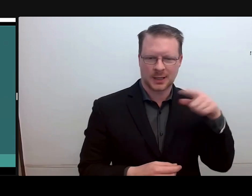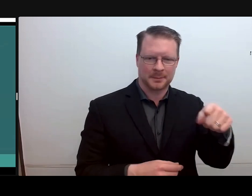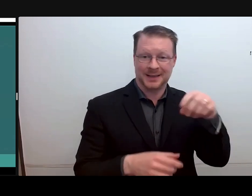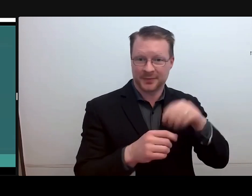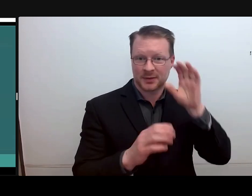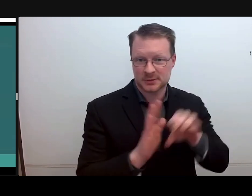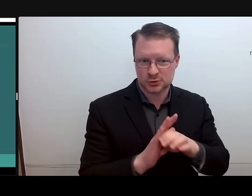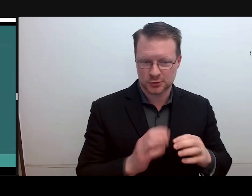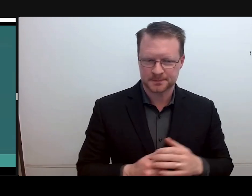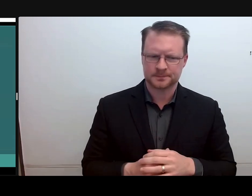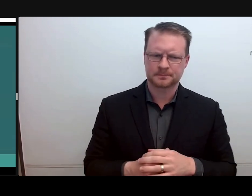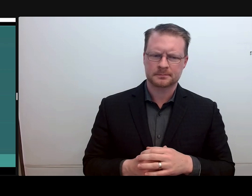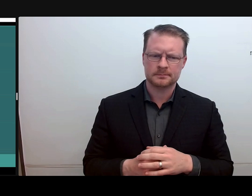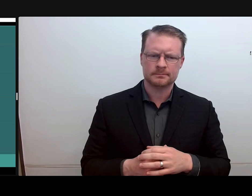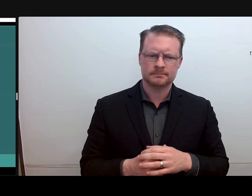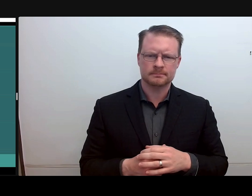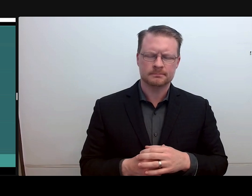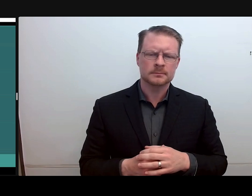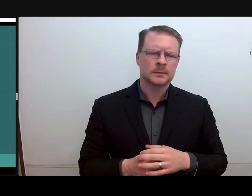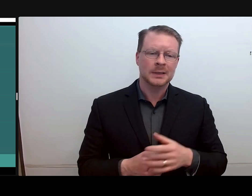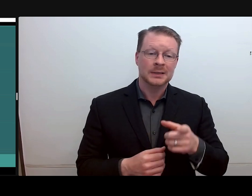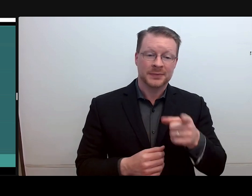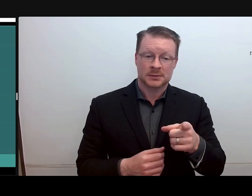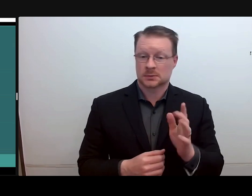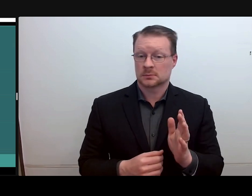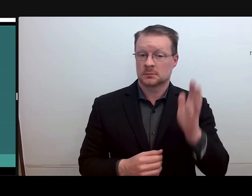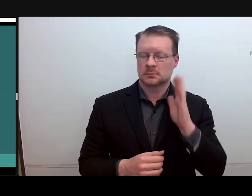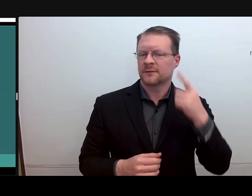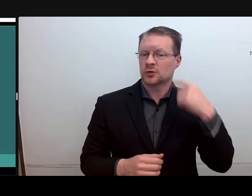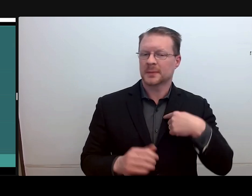I put this picture here not because I am in the photo,